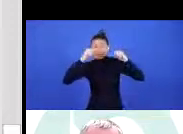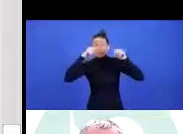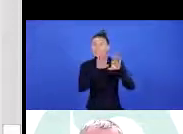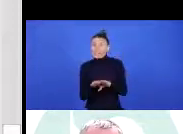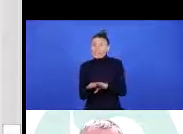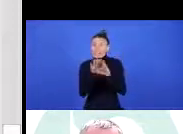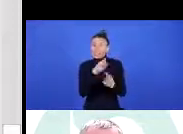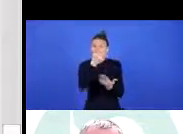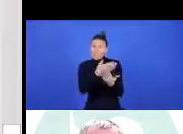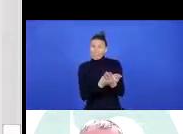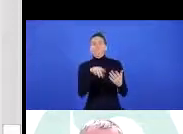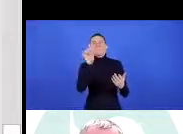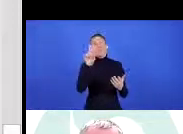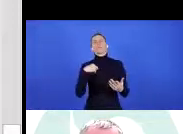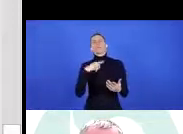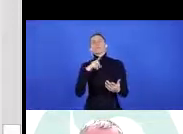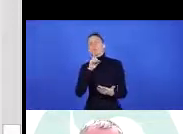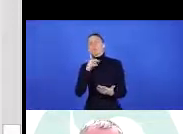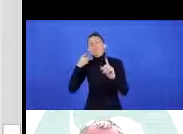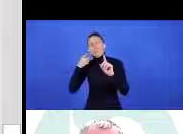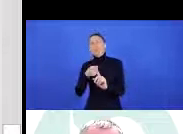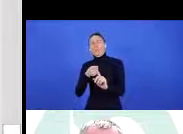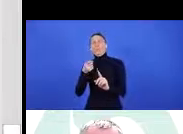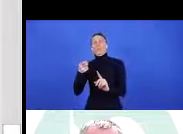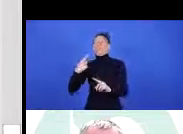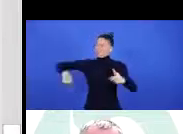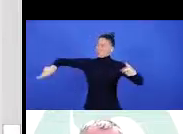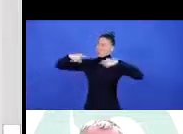from the international consensus paper on cochlear implant. But mostly we